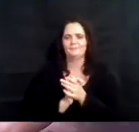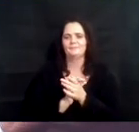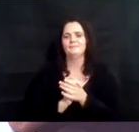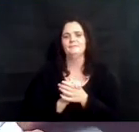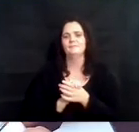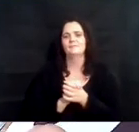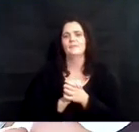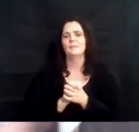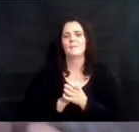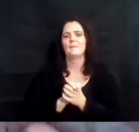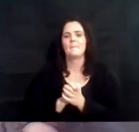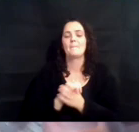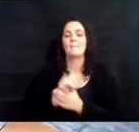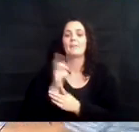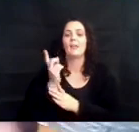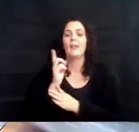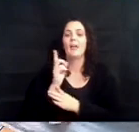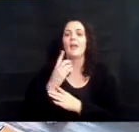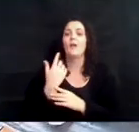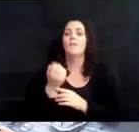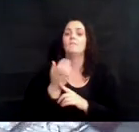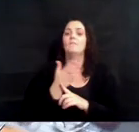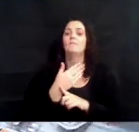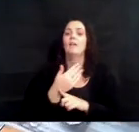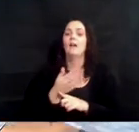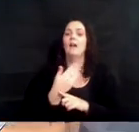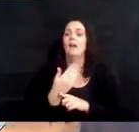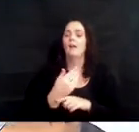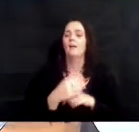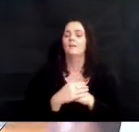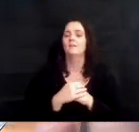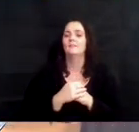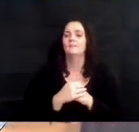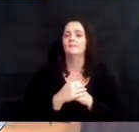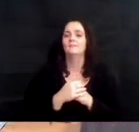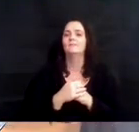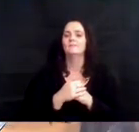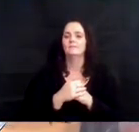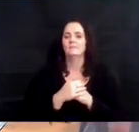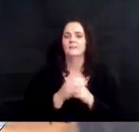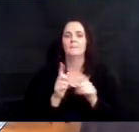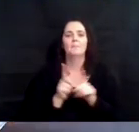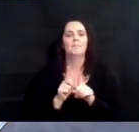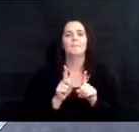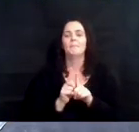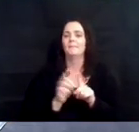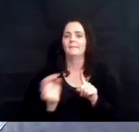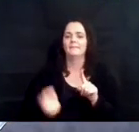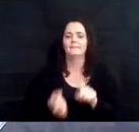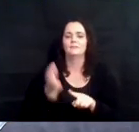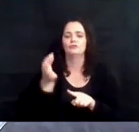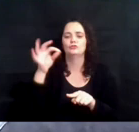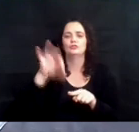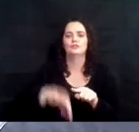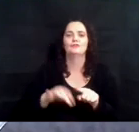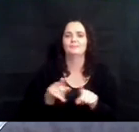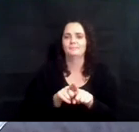Now I'm going to attach the flag, I'm gonna do it the same way. So, I'm gonna grab the flag, I'm gonna put